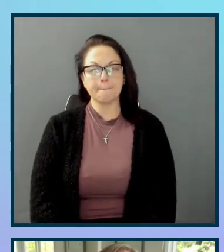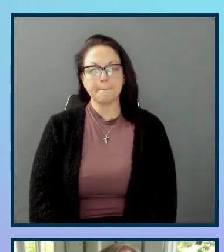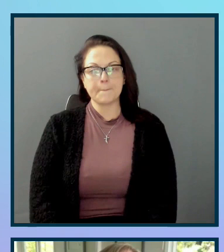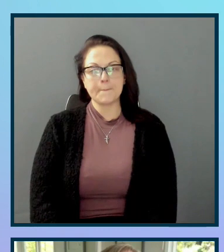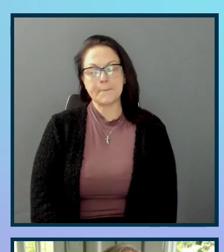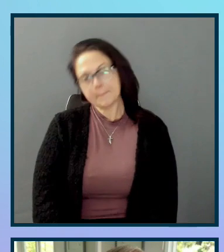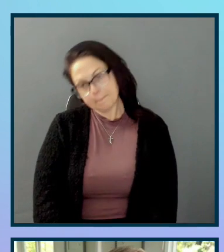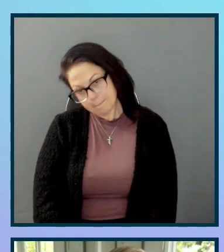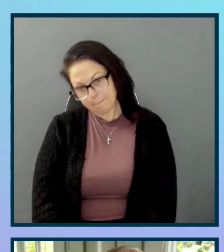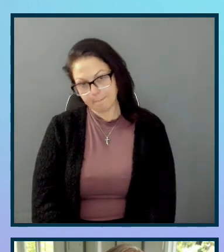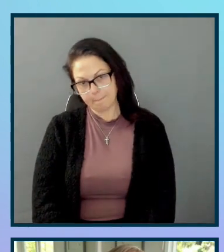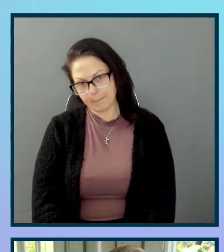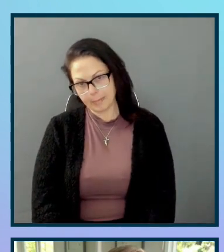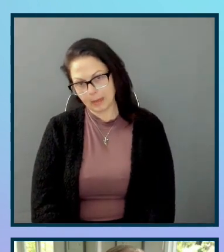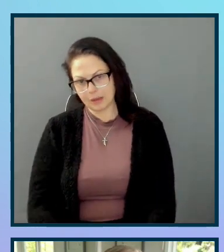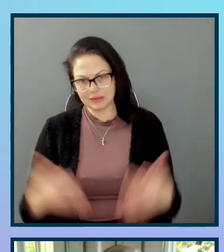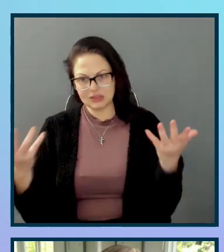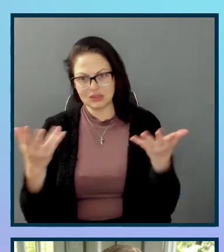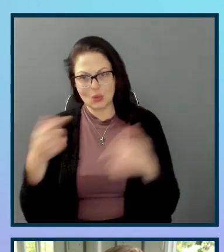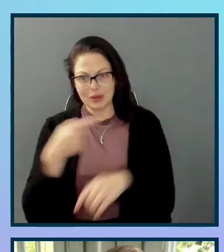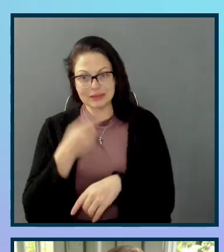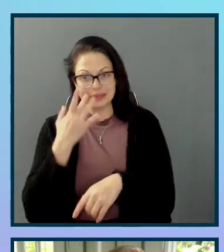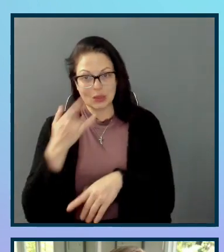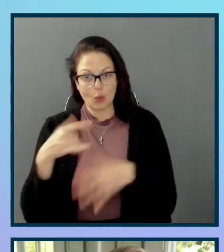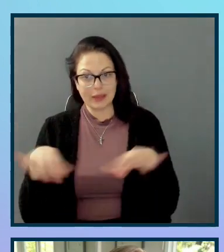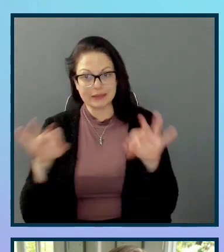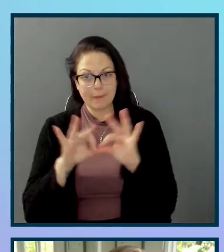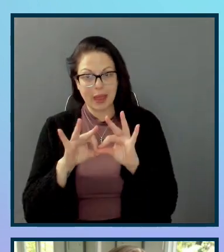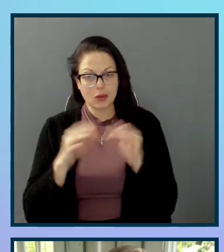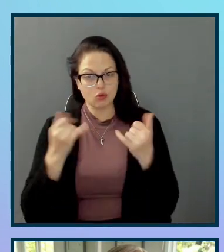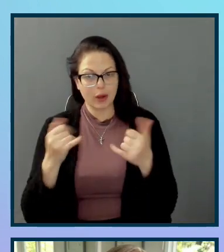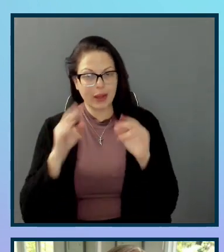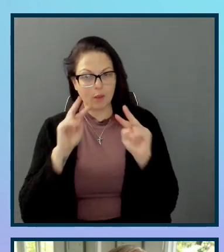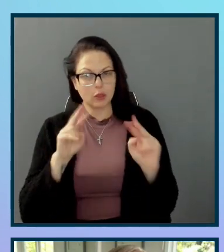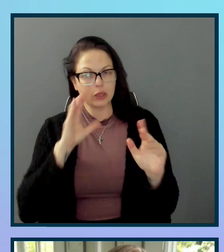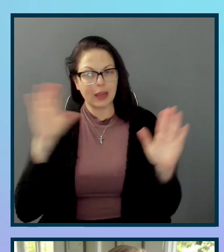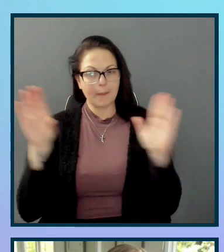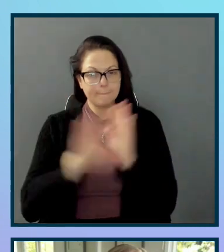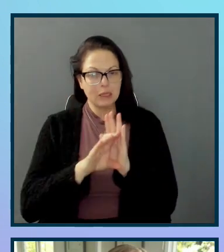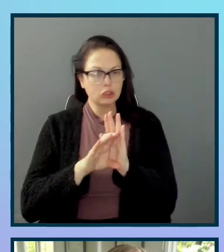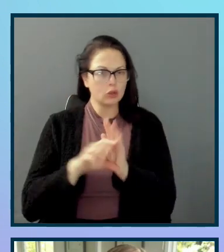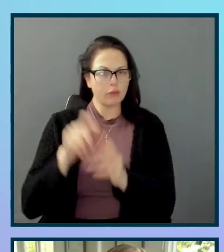So what is this, and why does this matter? Right now, I am looking at a picture of a bunch of dots